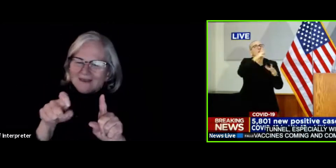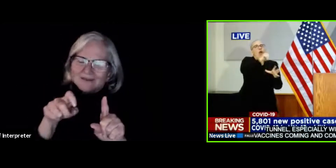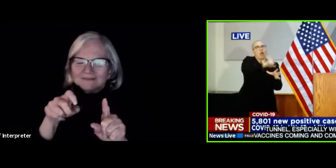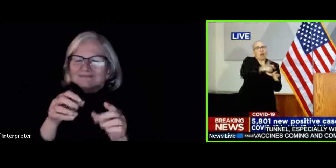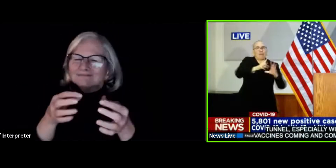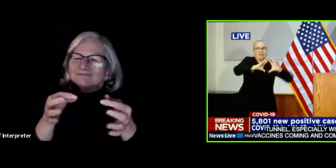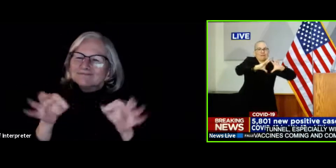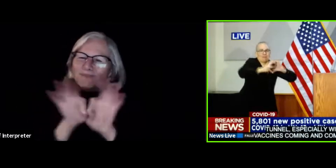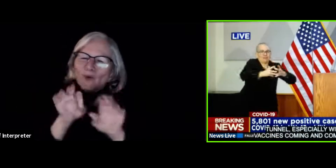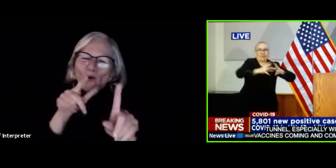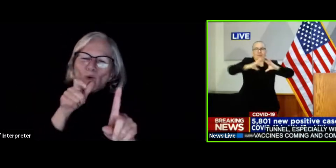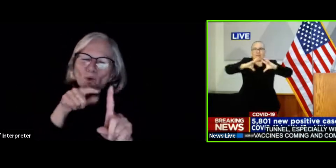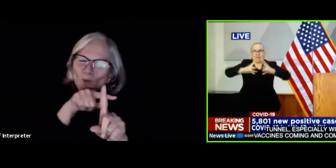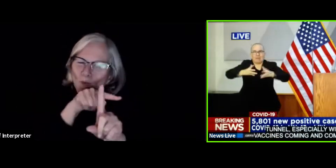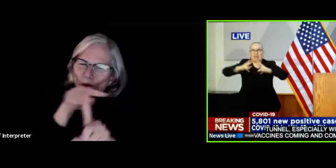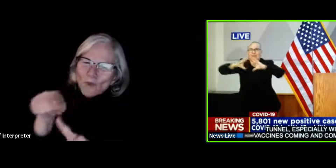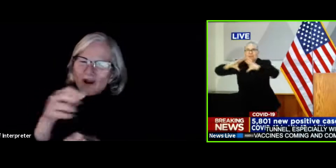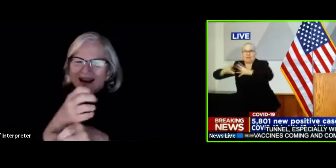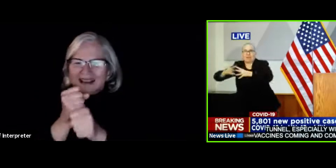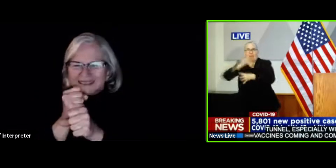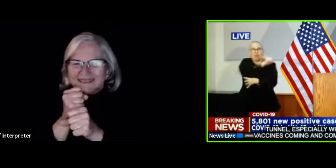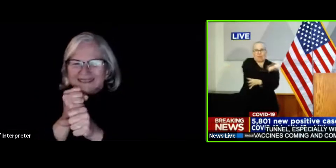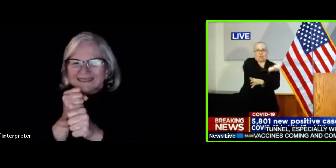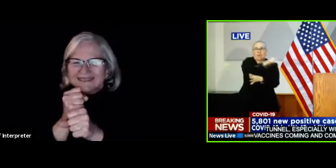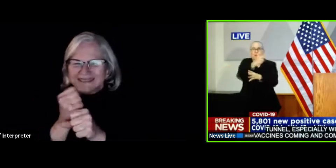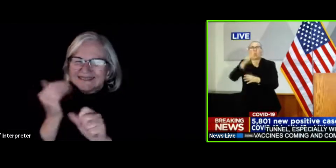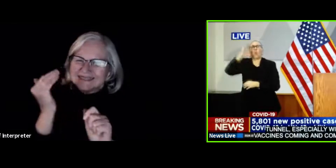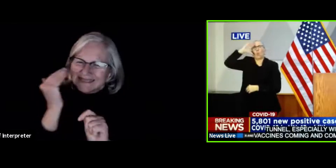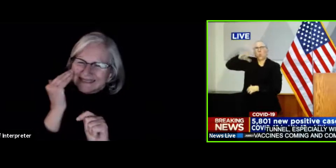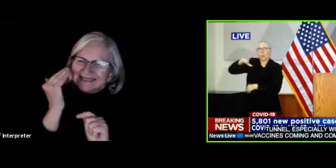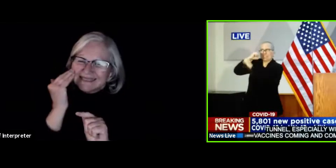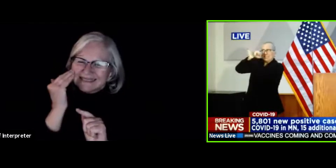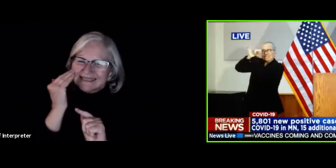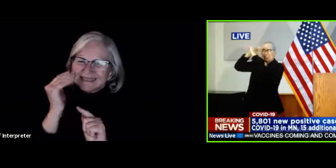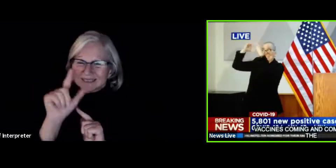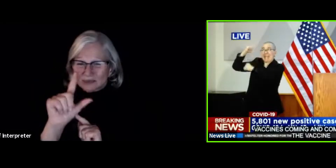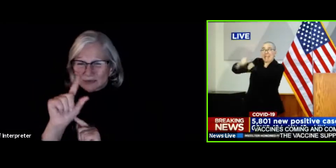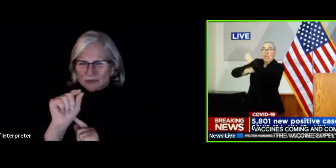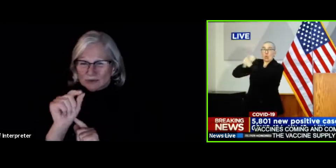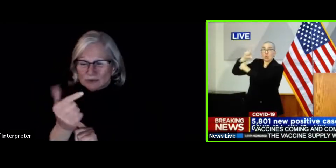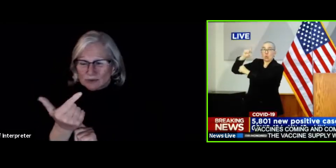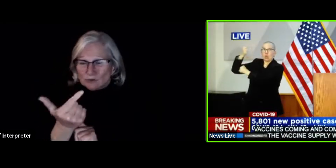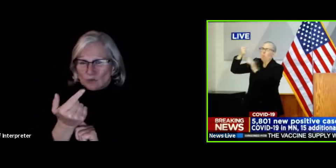BETTER DAYS IN 2021 BUT WE WANT TO GET TO THAT POINT AS QUICKLY AND WITH AS MANY